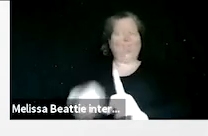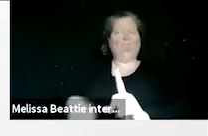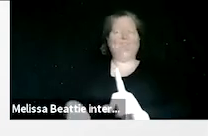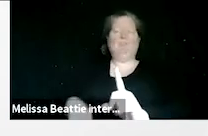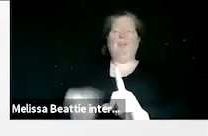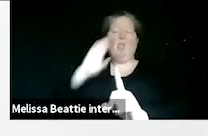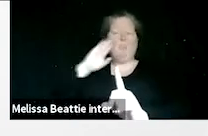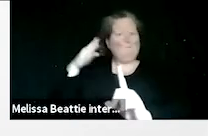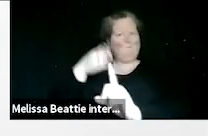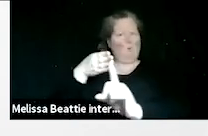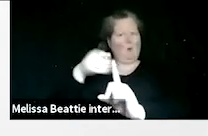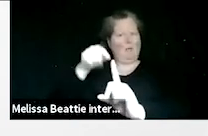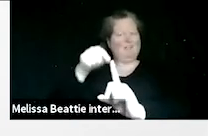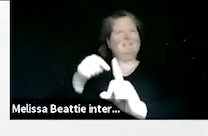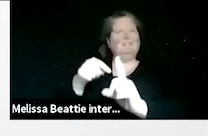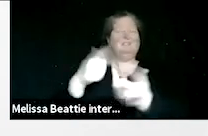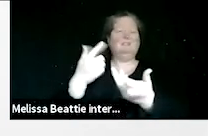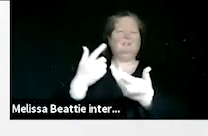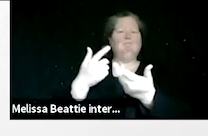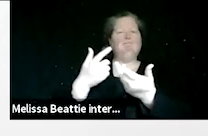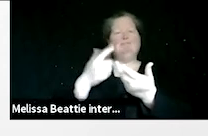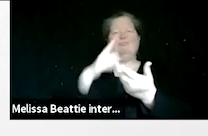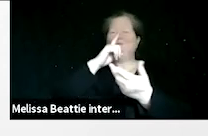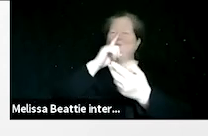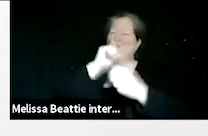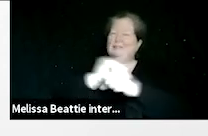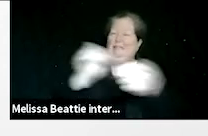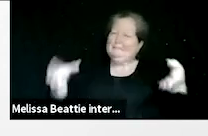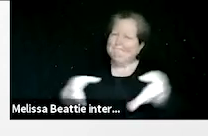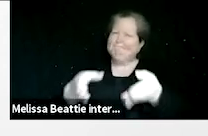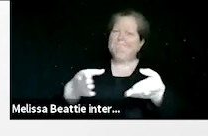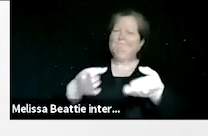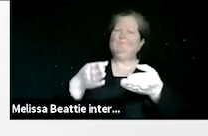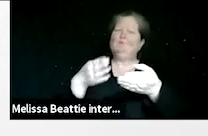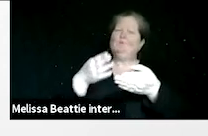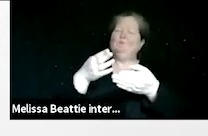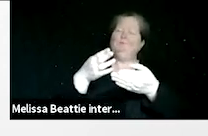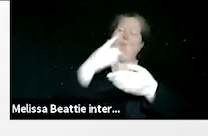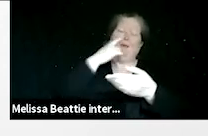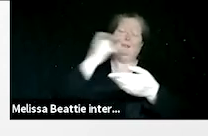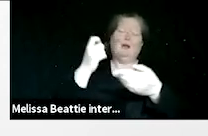Ben Woelk: By risk assessment and determining what a essentially for and I know Alan spoke last